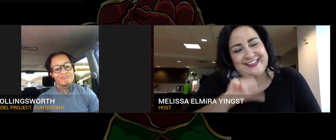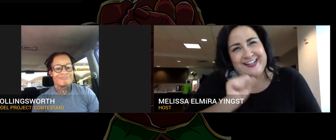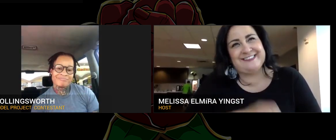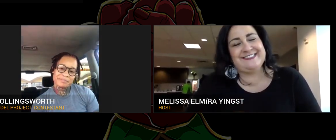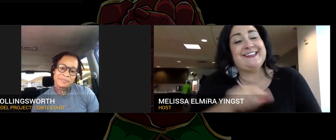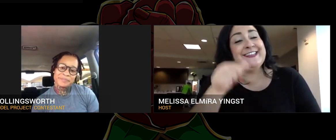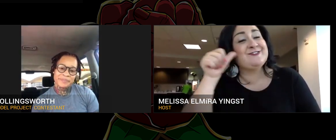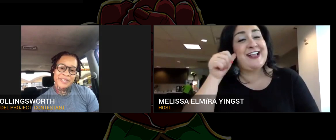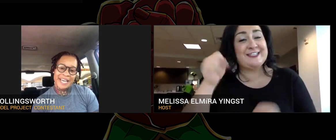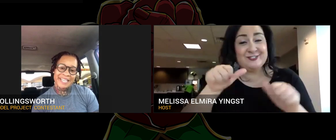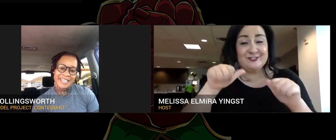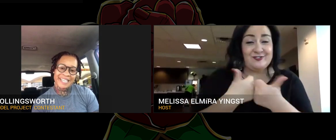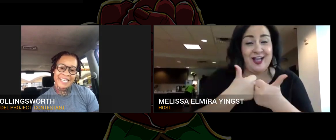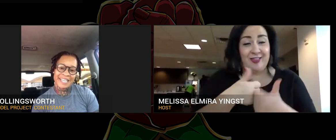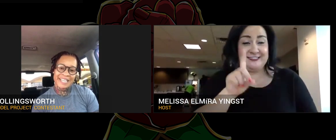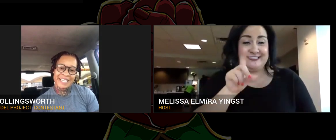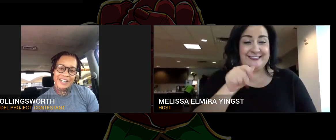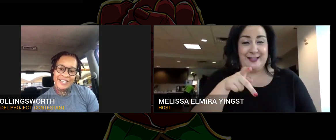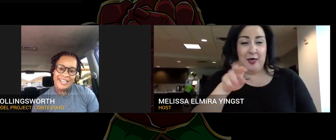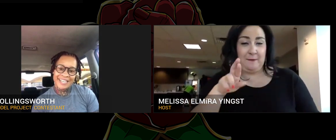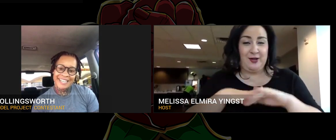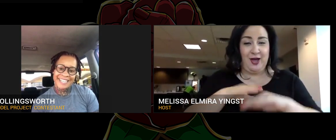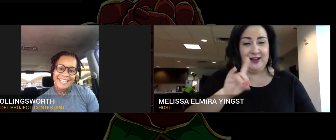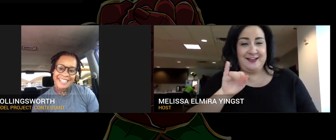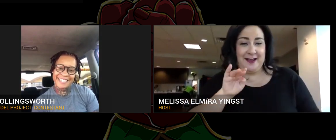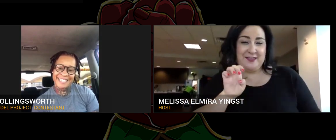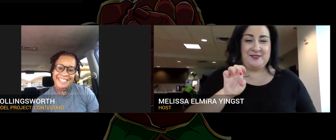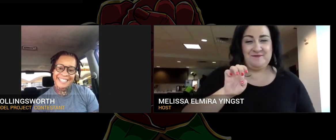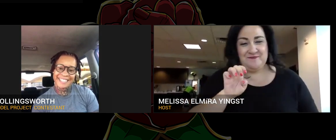Yes. Yesterday's challenge, dapper on dime,